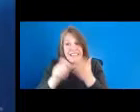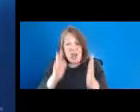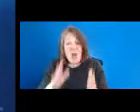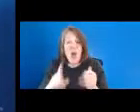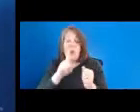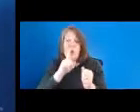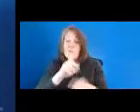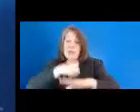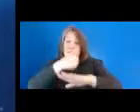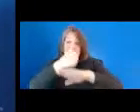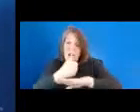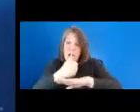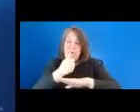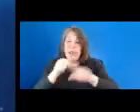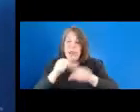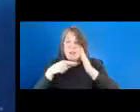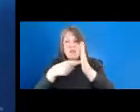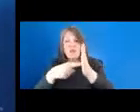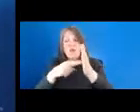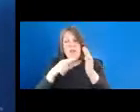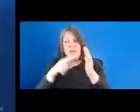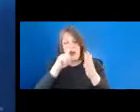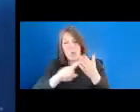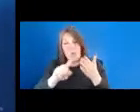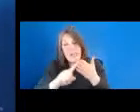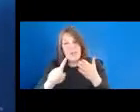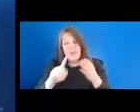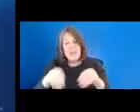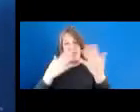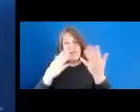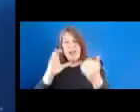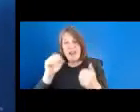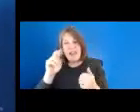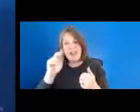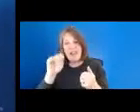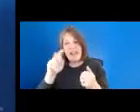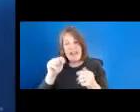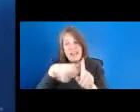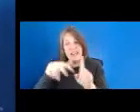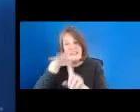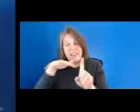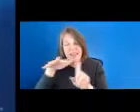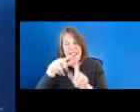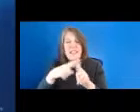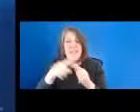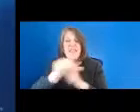their research, giving it context, and then the other way of doing it, which you can combine,